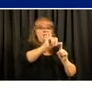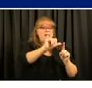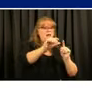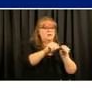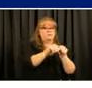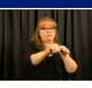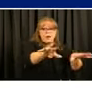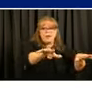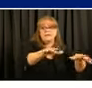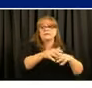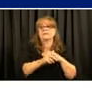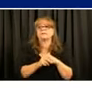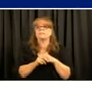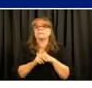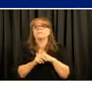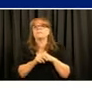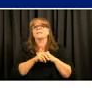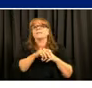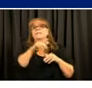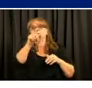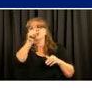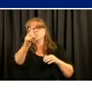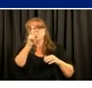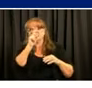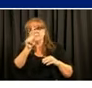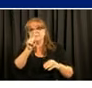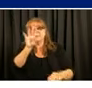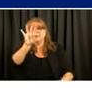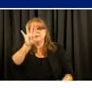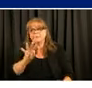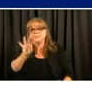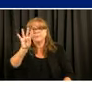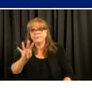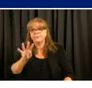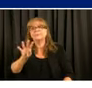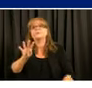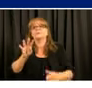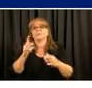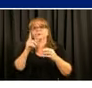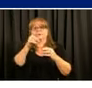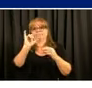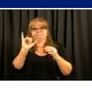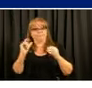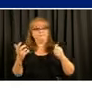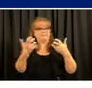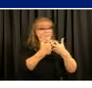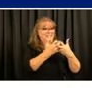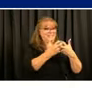the model to the data so the model fit on the 7th of september you'll see that our effective